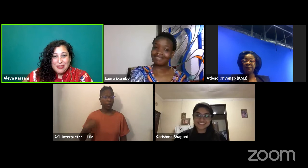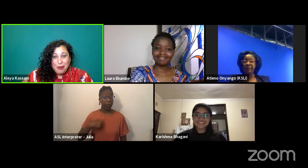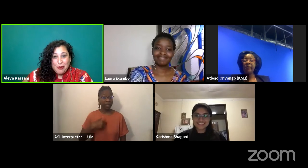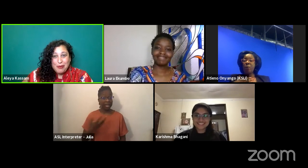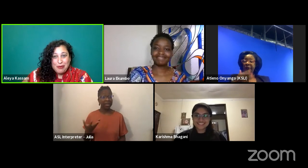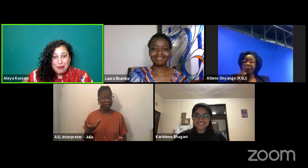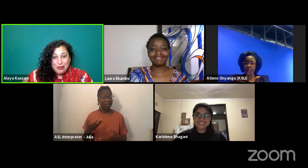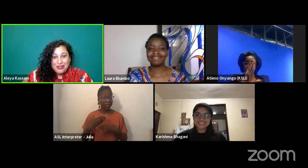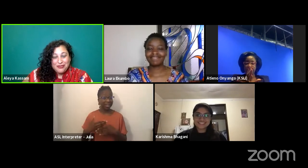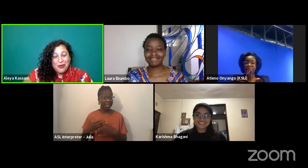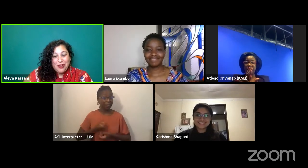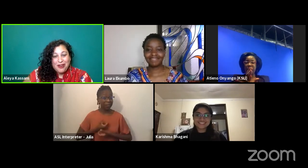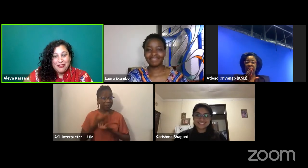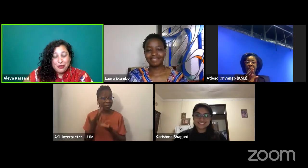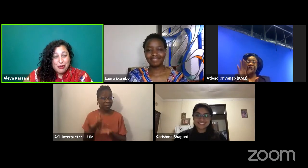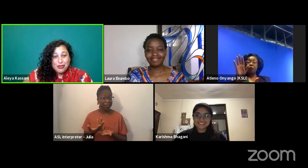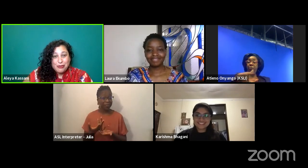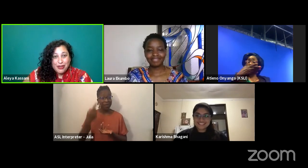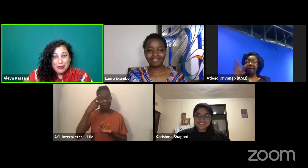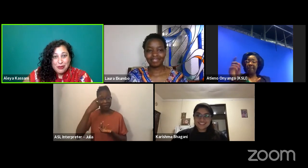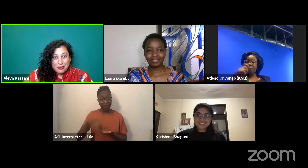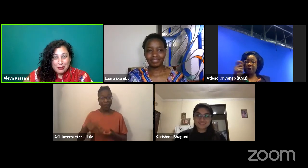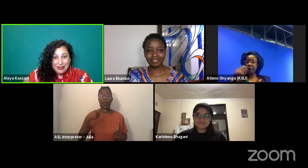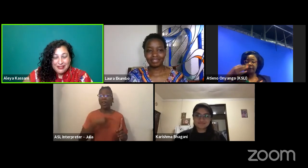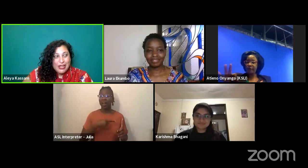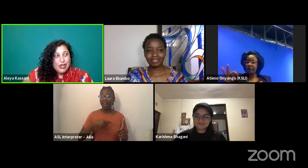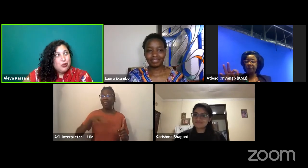The poem that we wrote for Field Marshal Muthoni wa Kirima